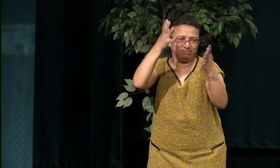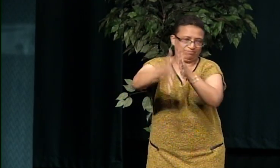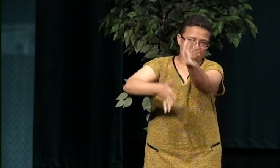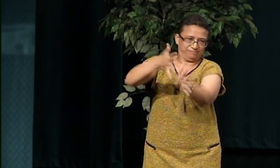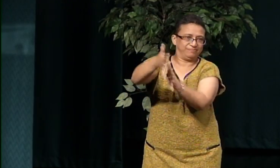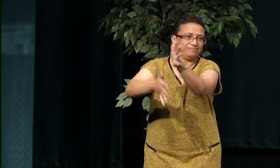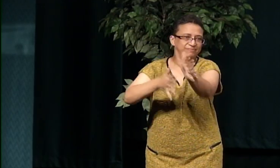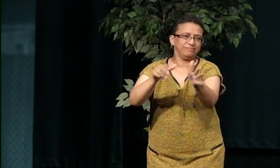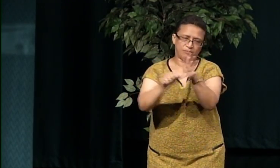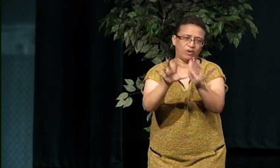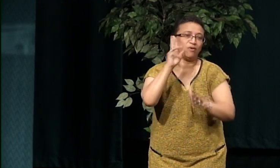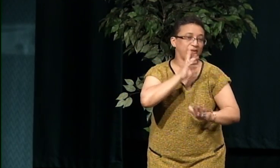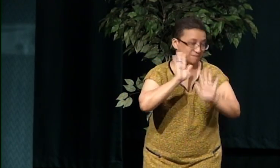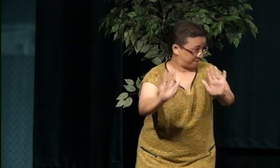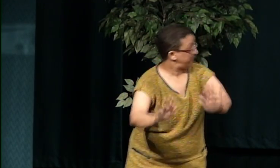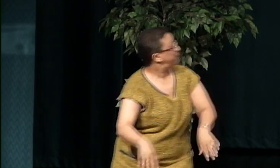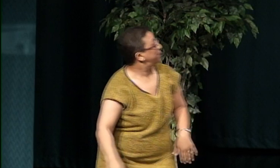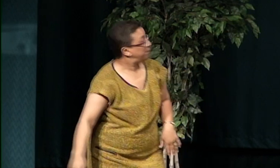Any information that we get, we need to make sure